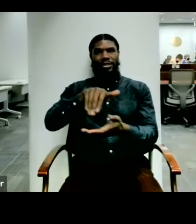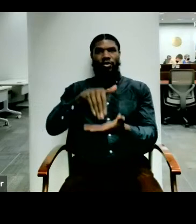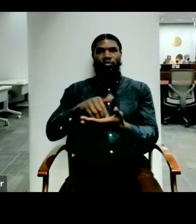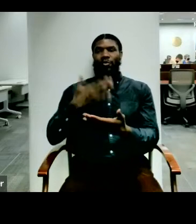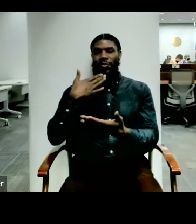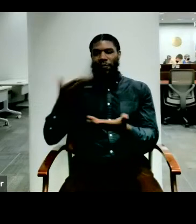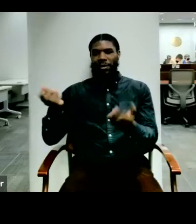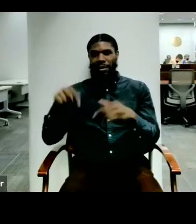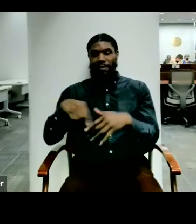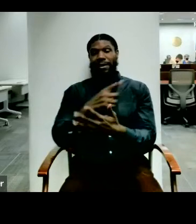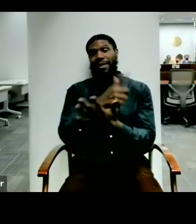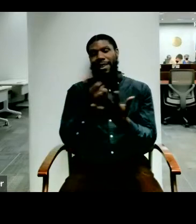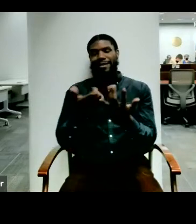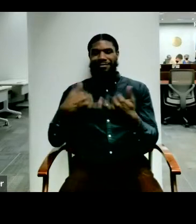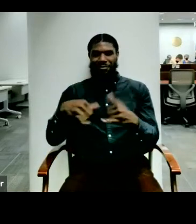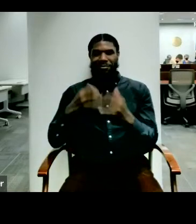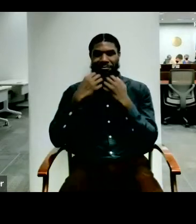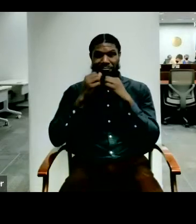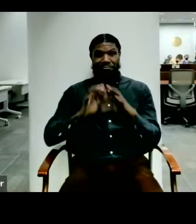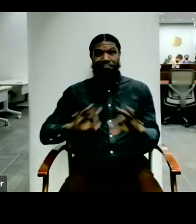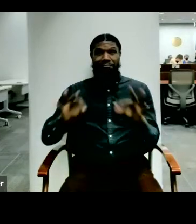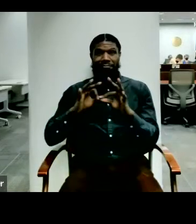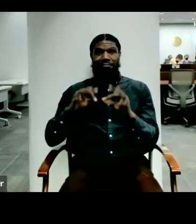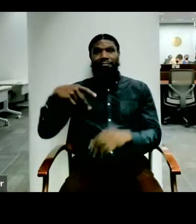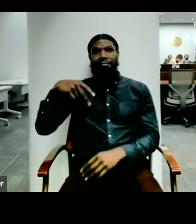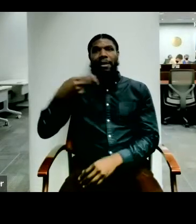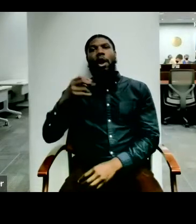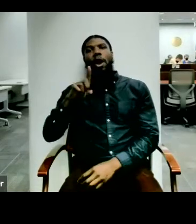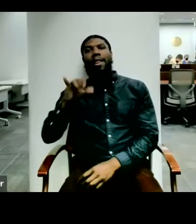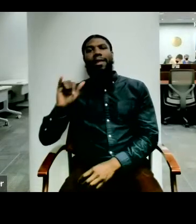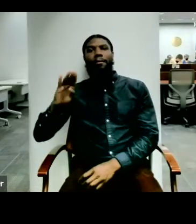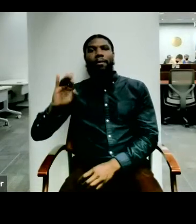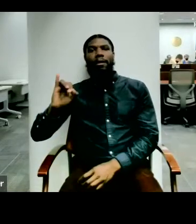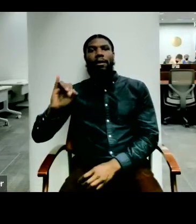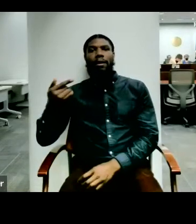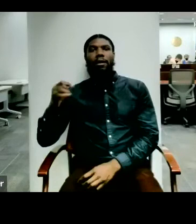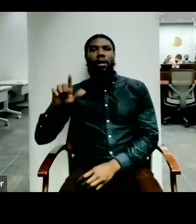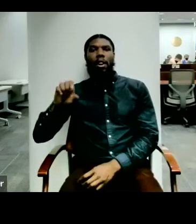but certainly not least, we have Holly Biglow who I believe is also joining us remotely.